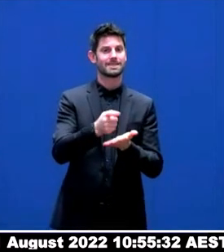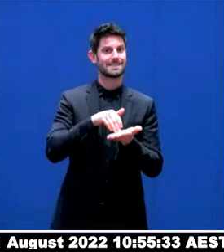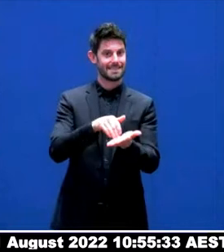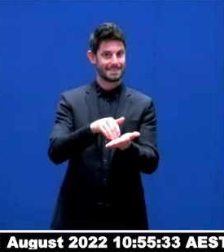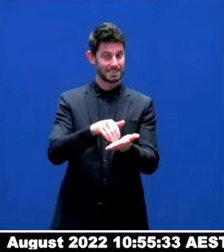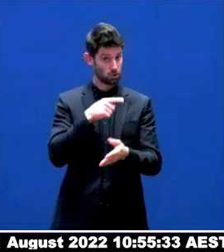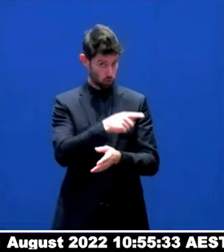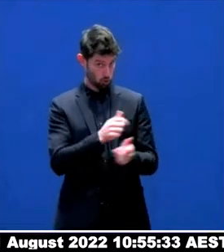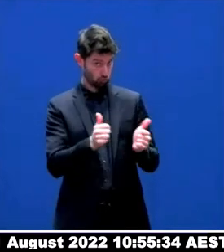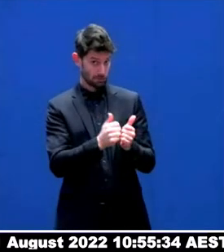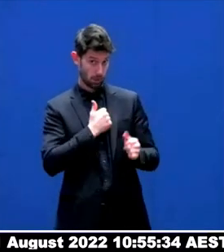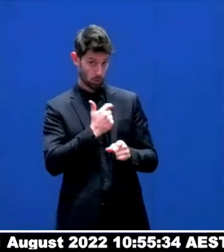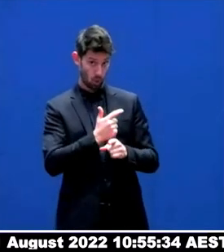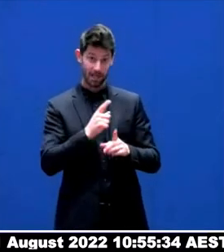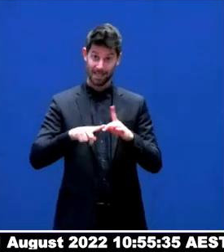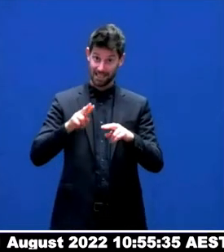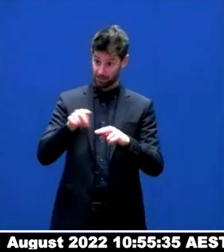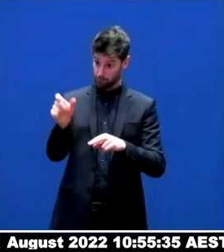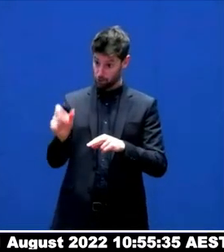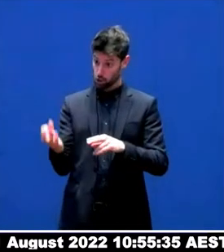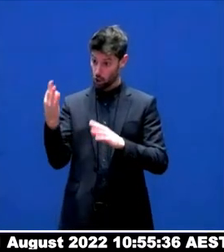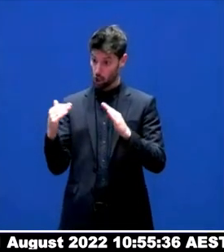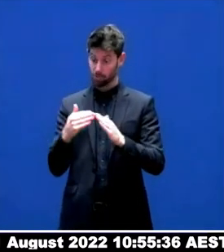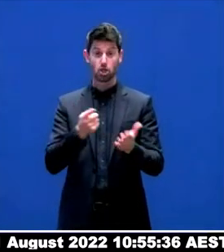you are homeless, it's probably not going to give you much assistance, is it?